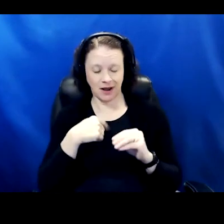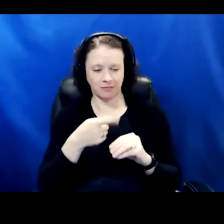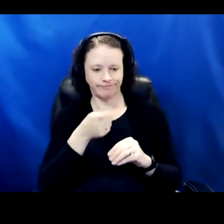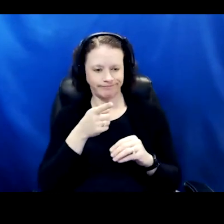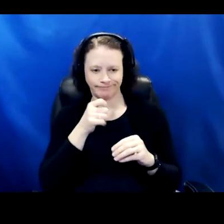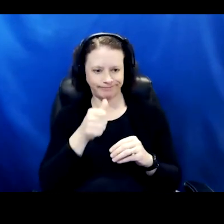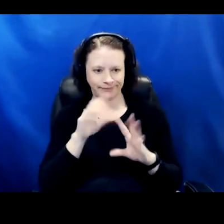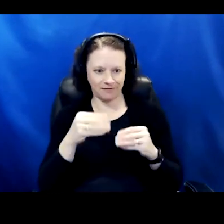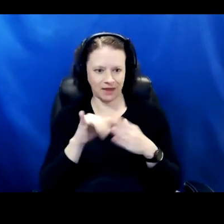So the phone number for My Turn,